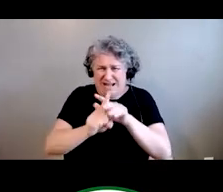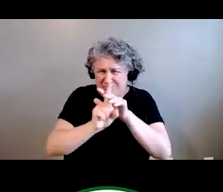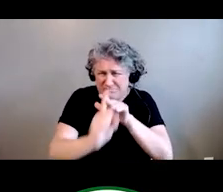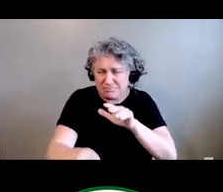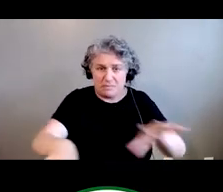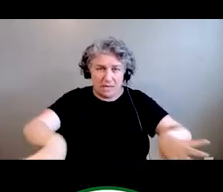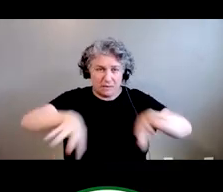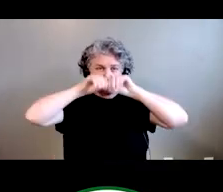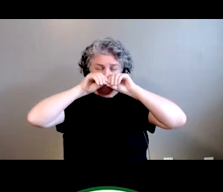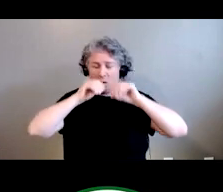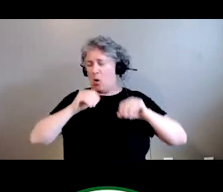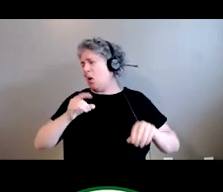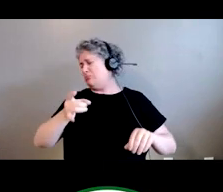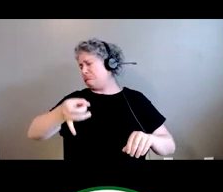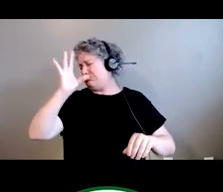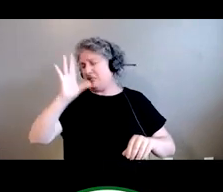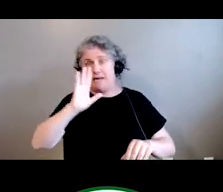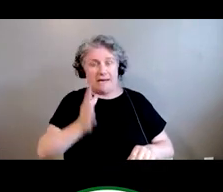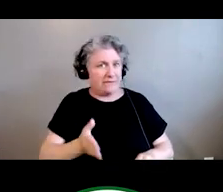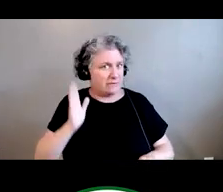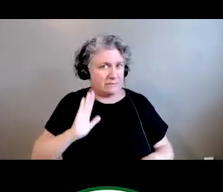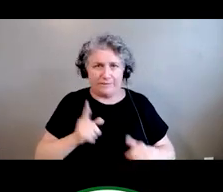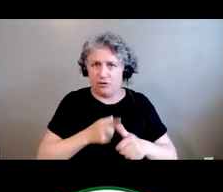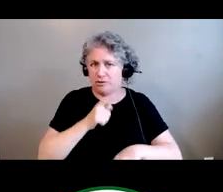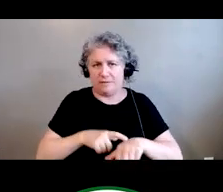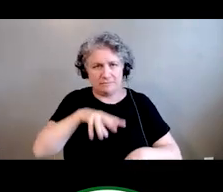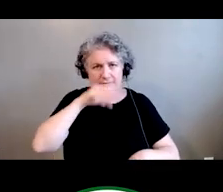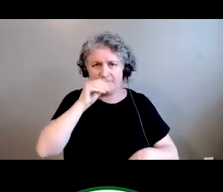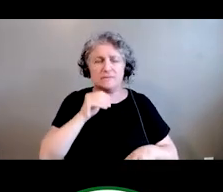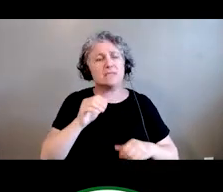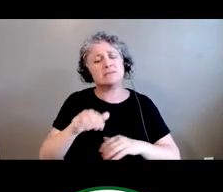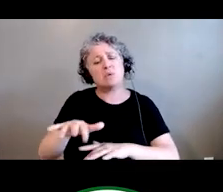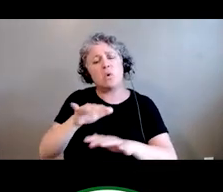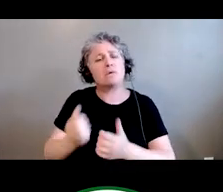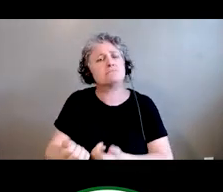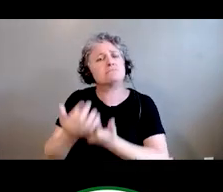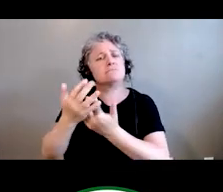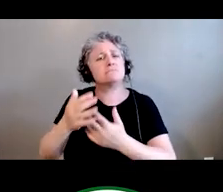not, you know, reactive to it, but this was like shingles and vinyl and everything.